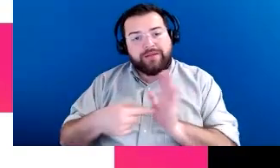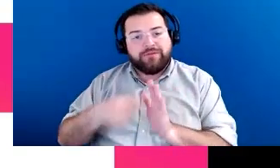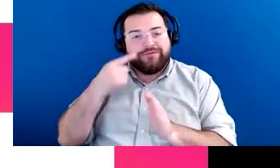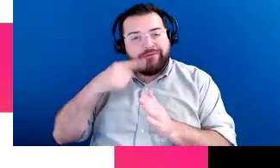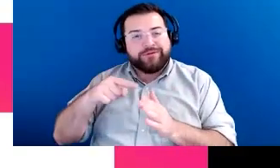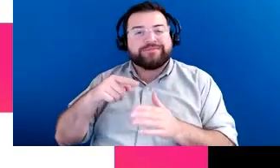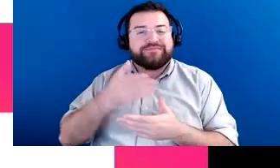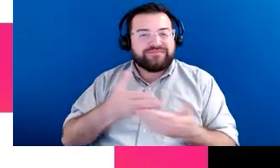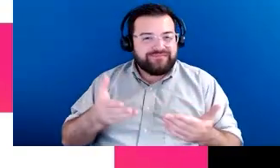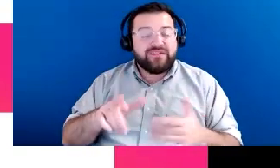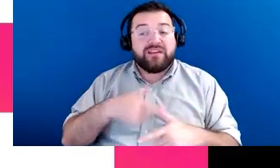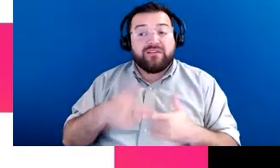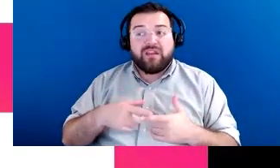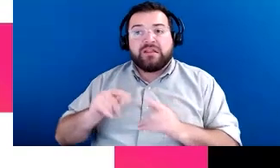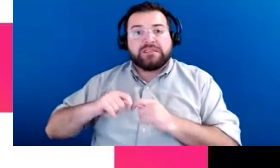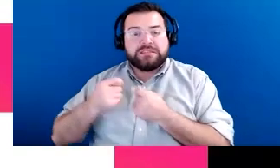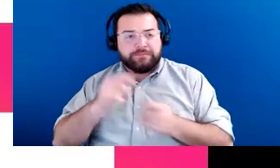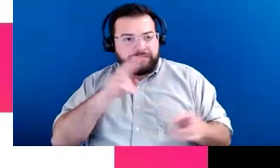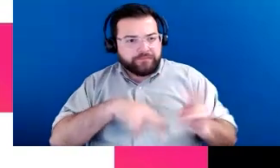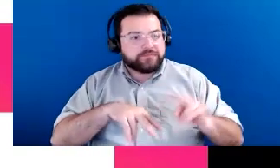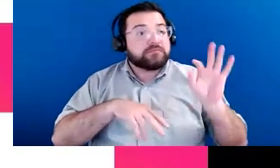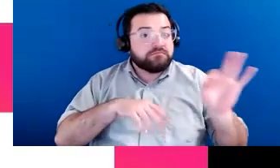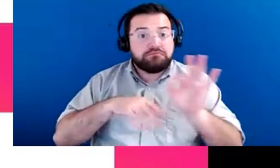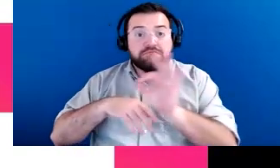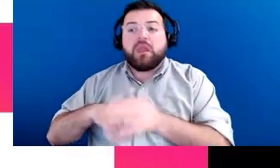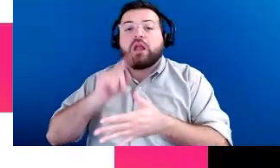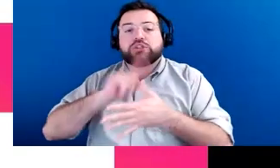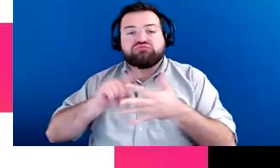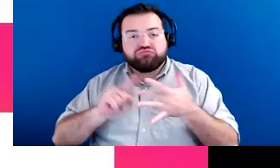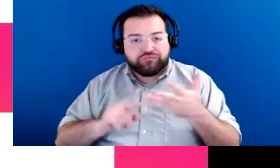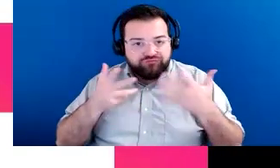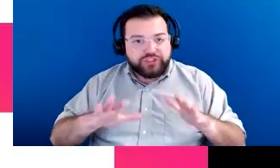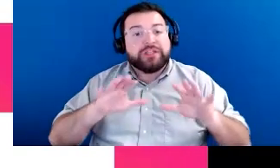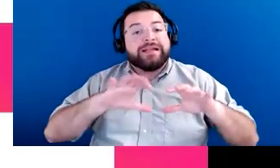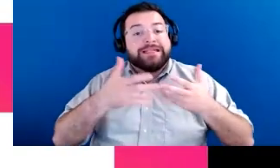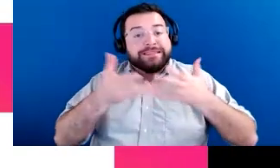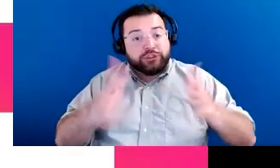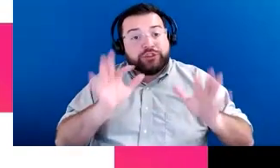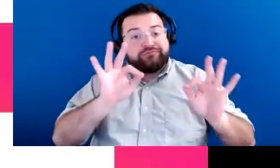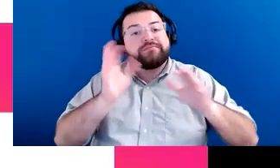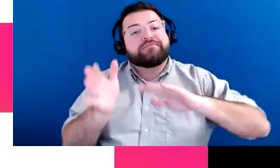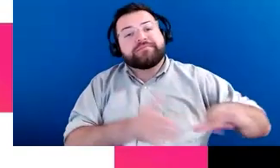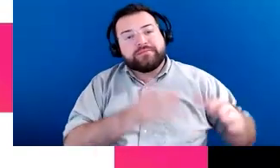and then if they see that, check off, okay, this course is good. And then they go to the next one.